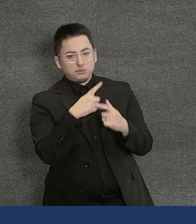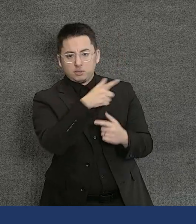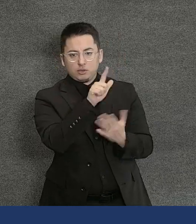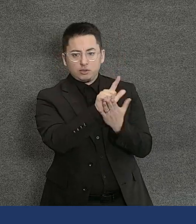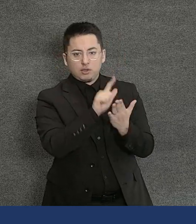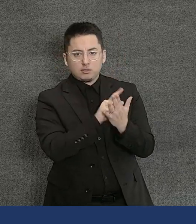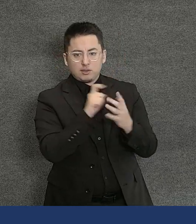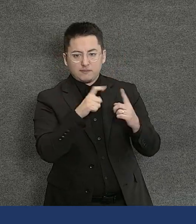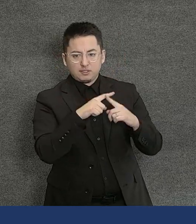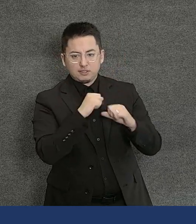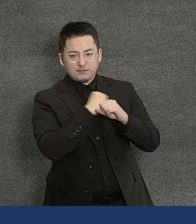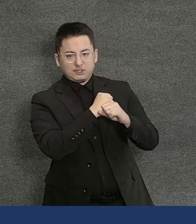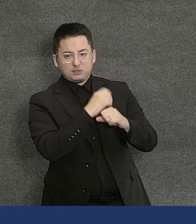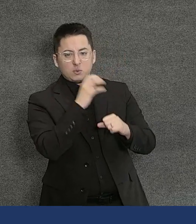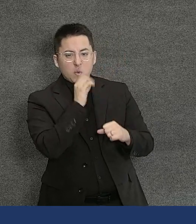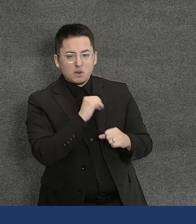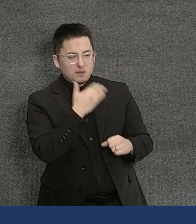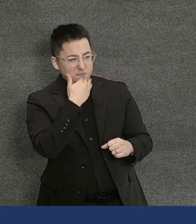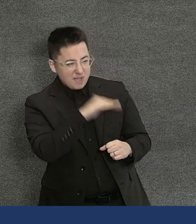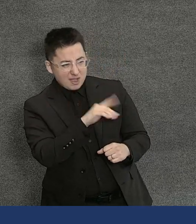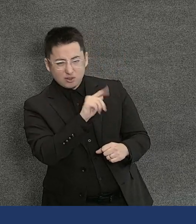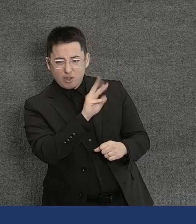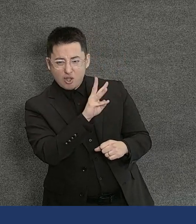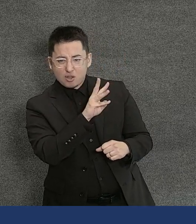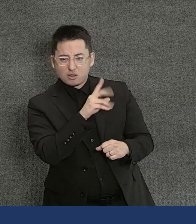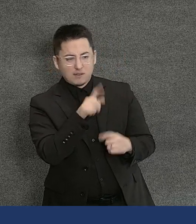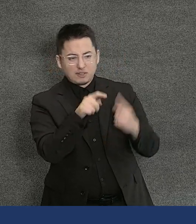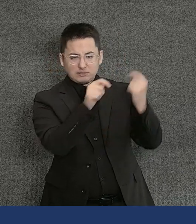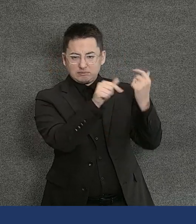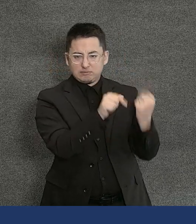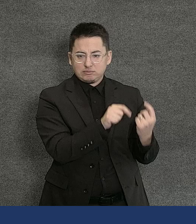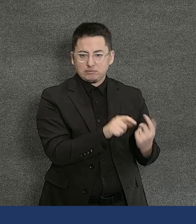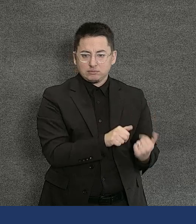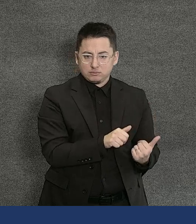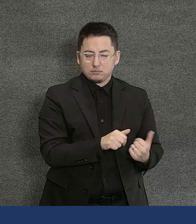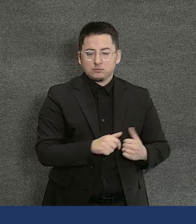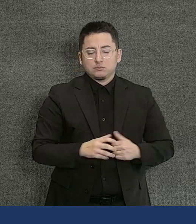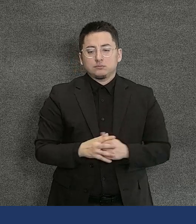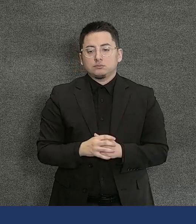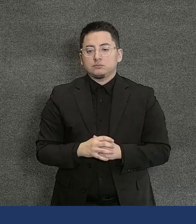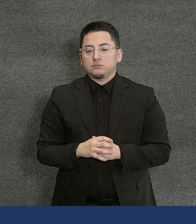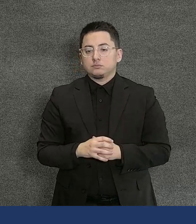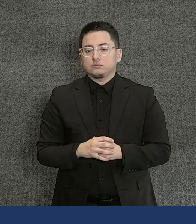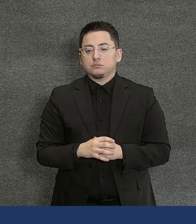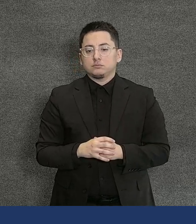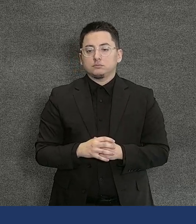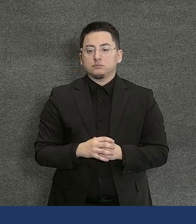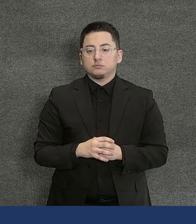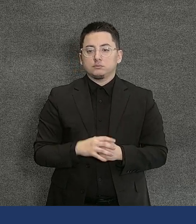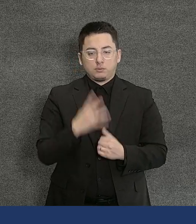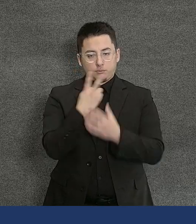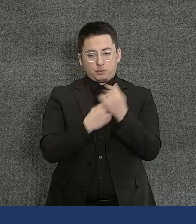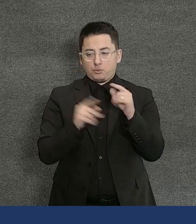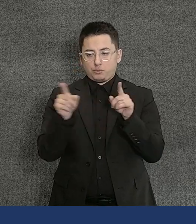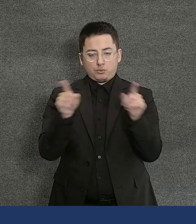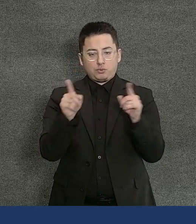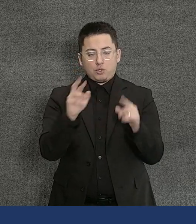or blocking things that are there, either proposed legislation or laws that you need to get rid of. A third example I want to tell you about